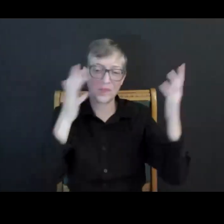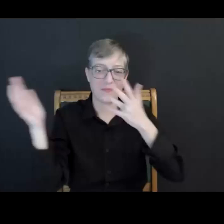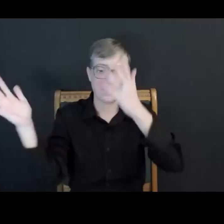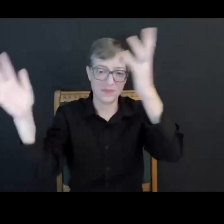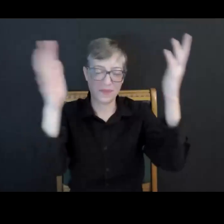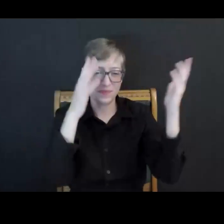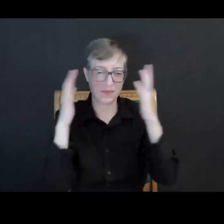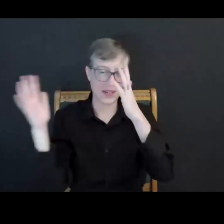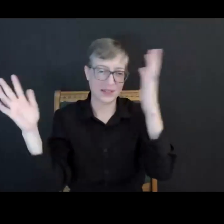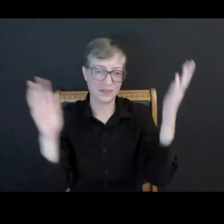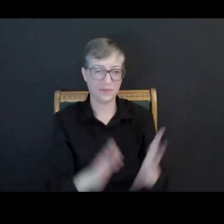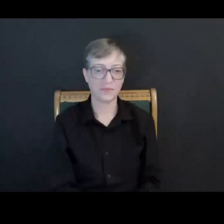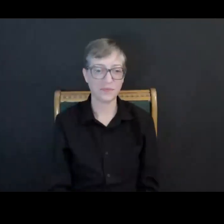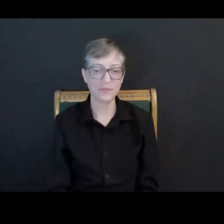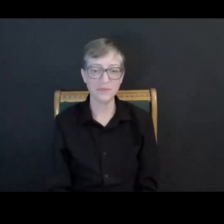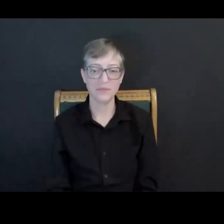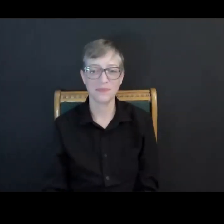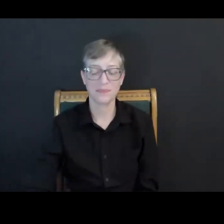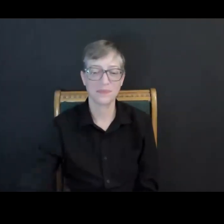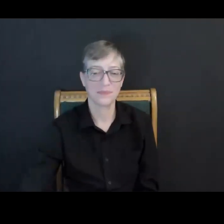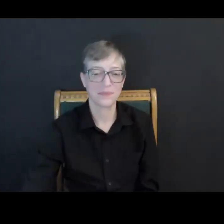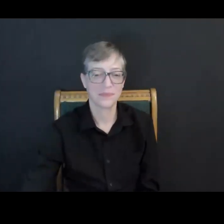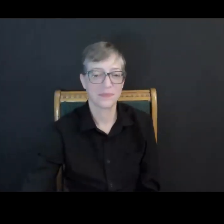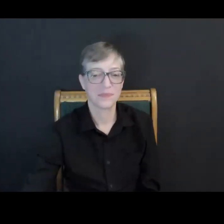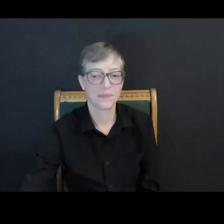you oh it didn't